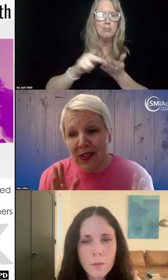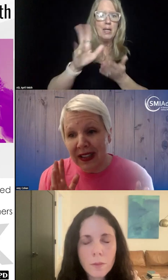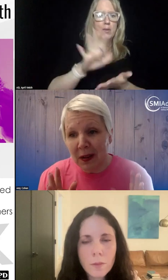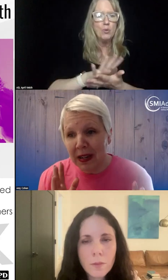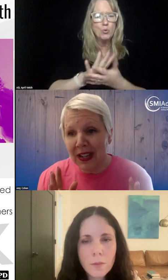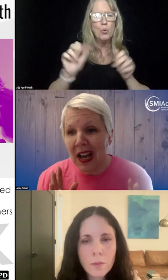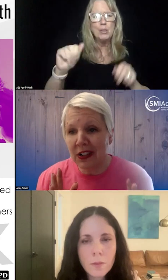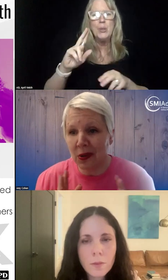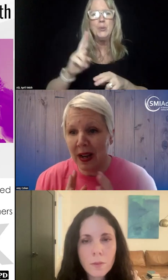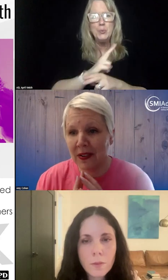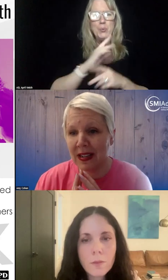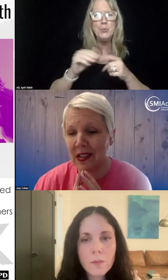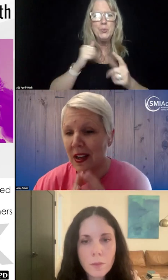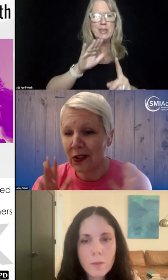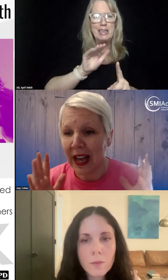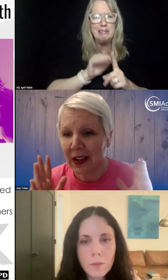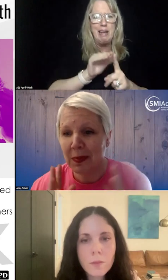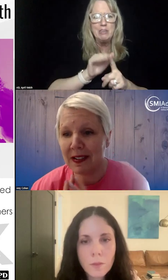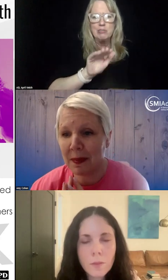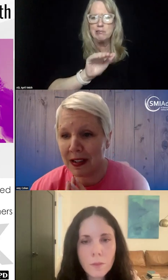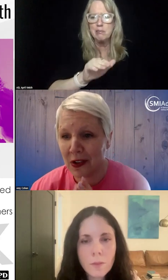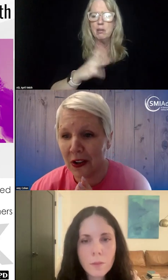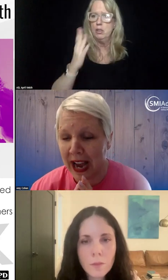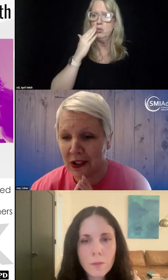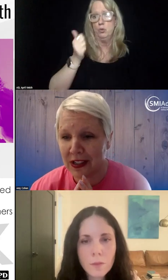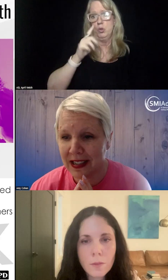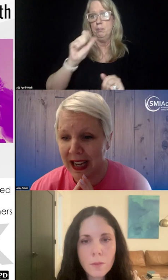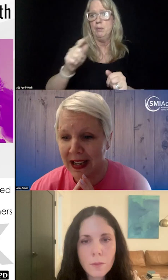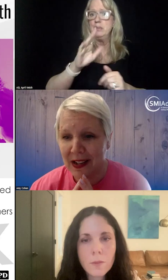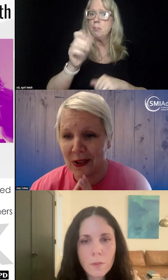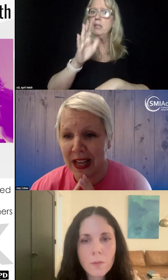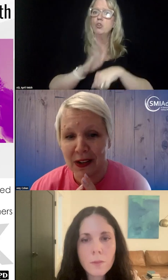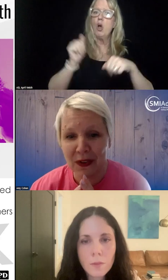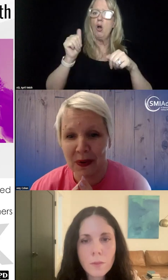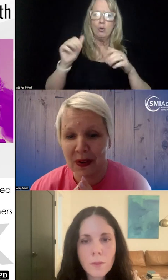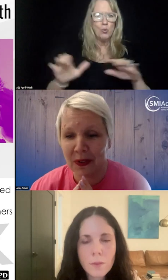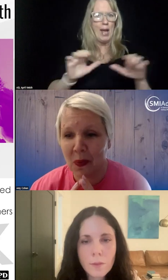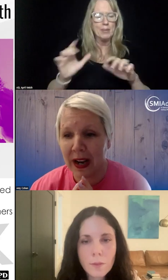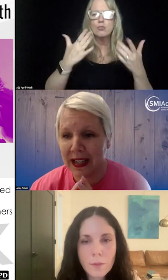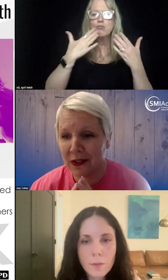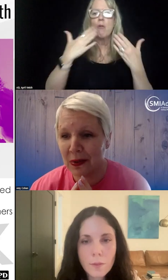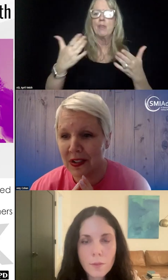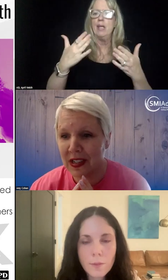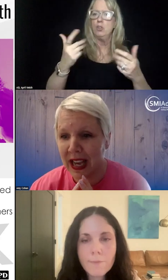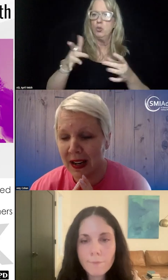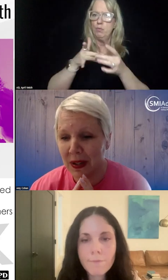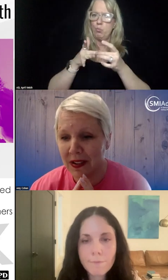CAN NEED A NUDGE. THAT CAN BE A CALL TO ACTION TODAY. THANK YOU FOR WALKING US THROUGH THAT AGAIN TODAY WITH THE